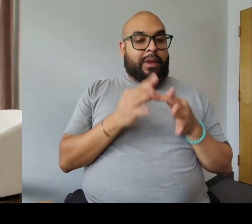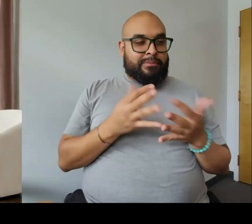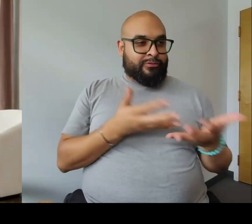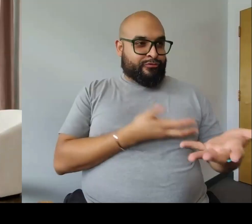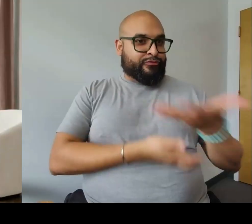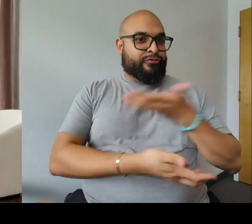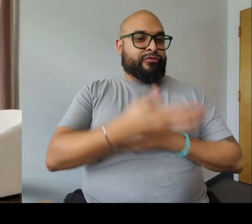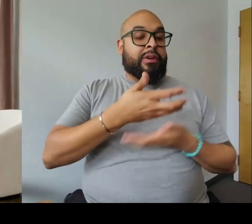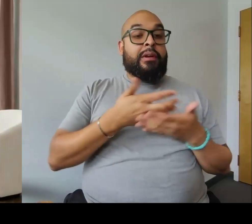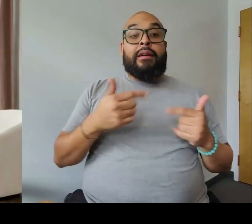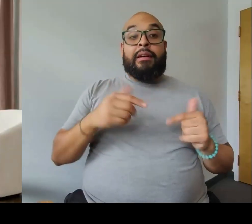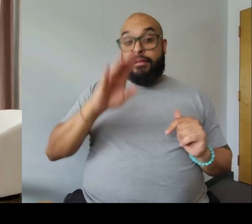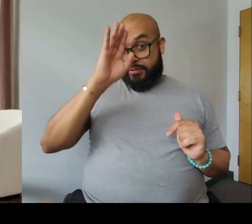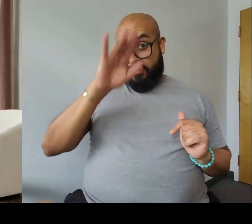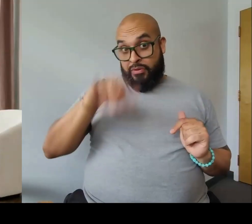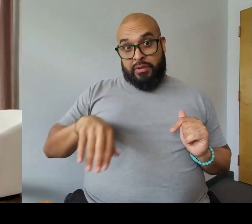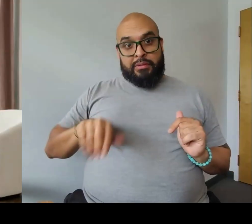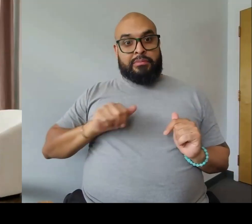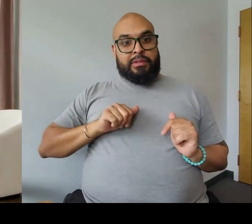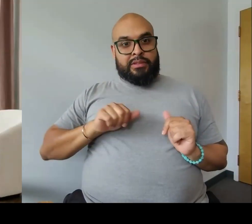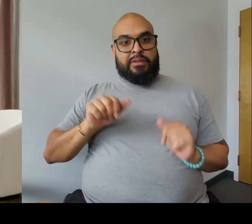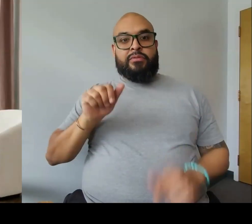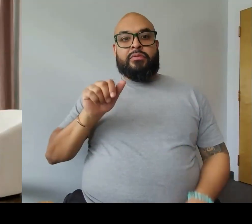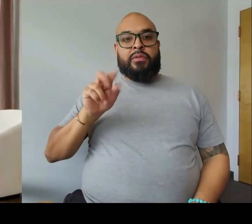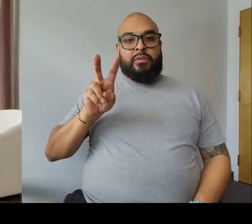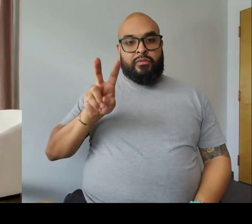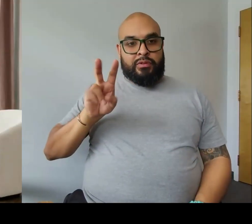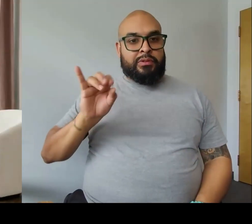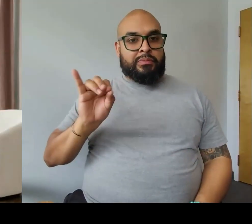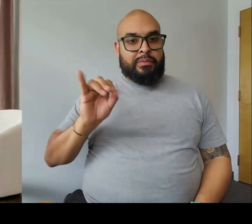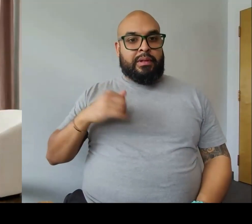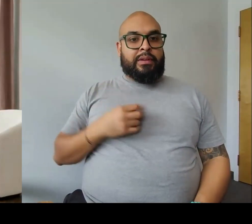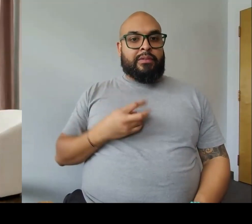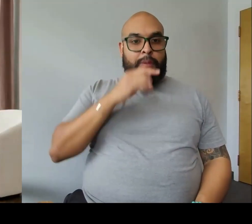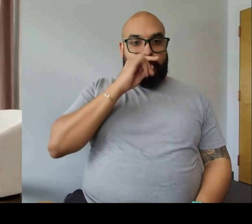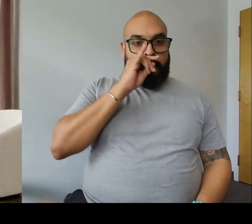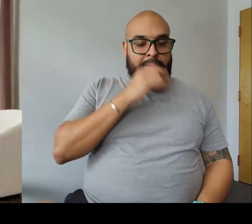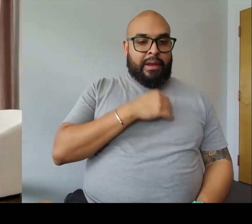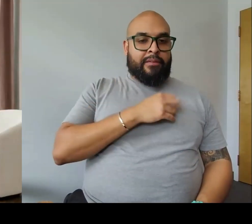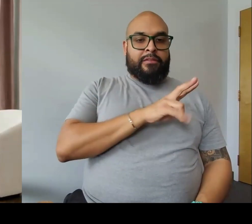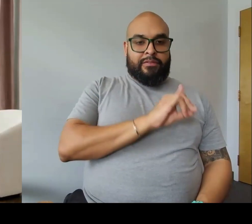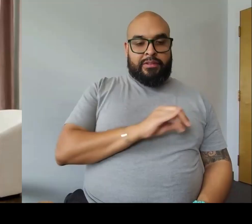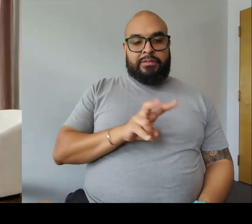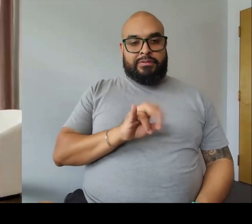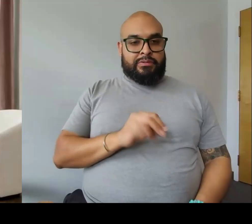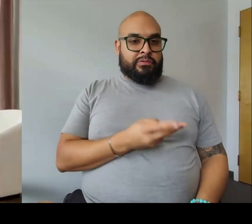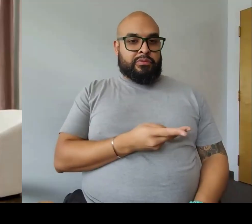As a side note, I am a person with a visual impairment who has two kiddos with visual impairments, one of which who is also comorbid LD.